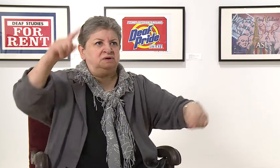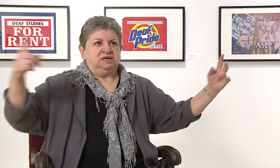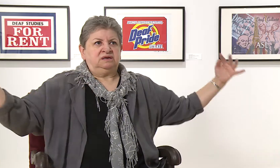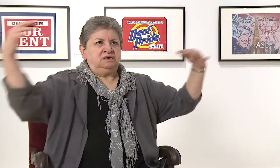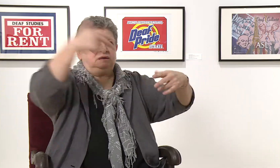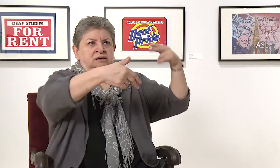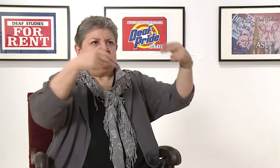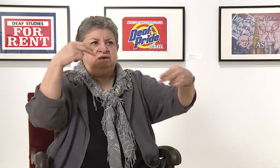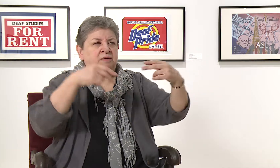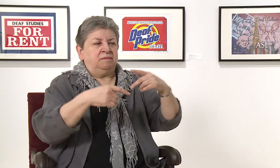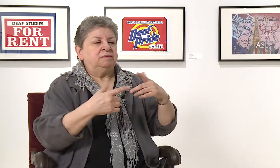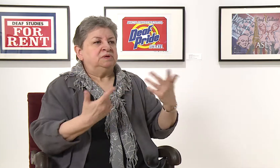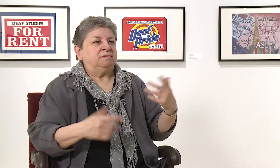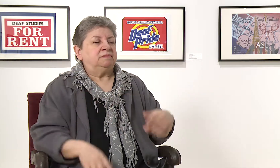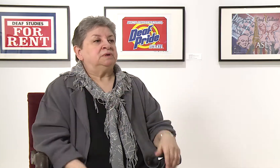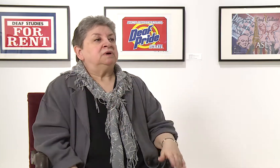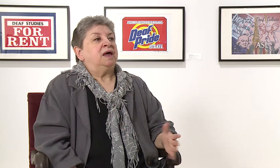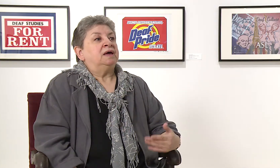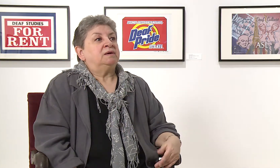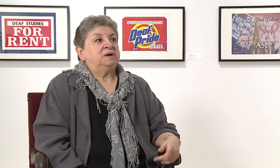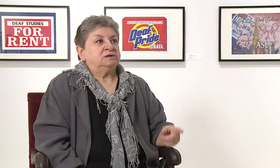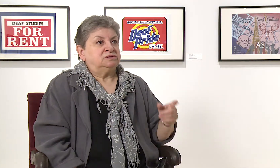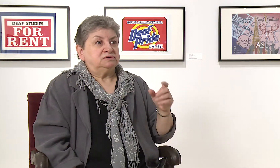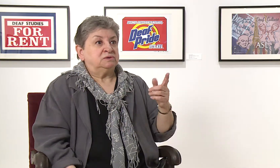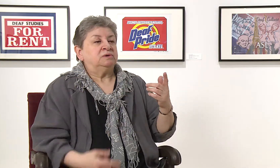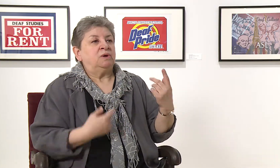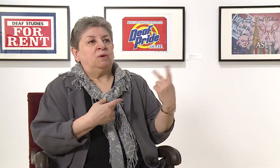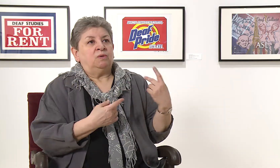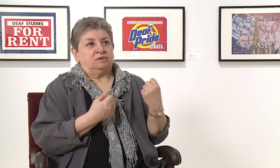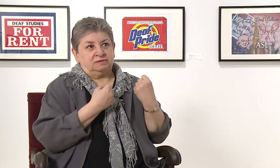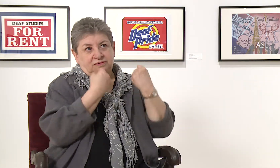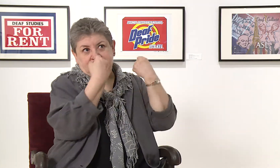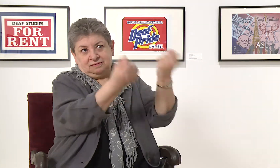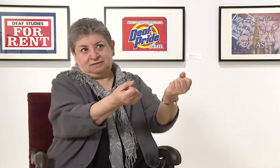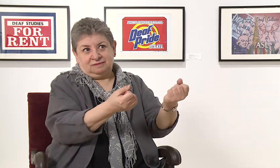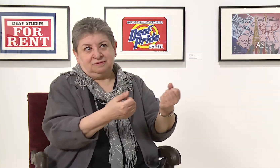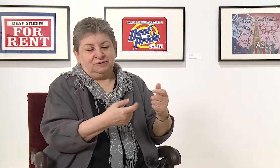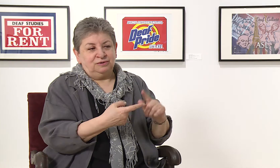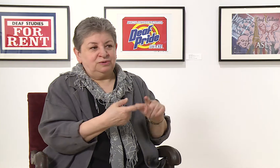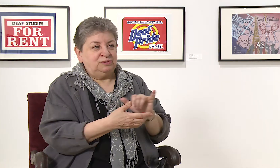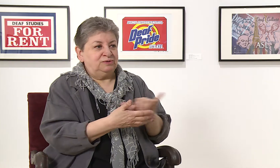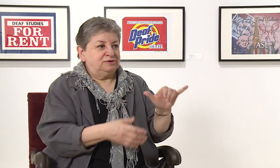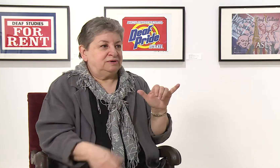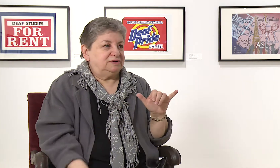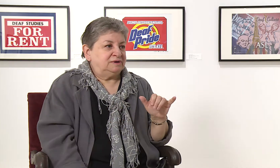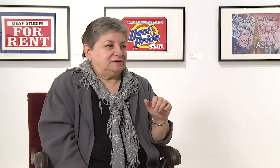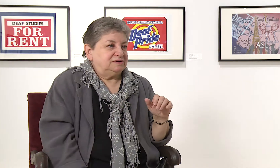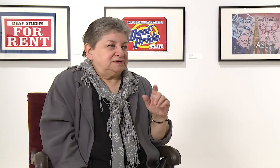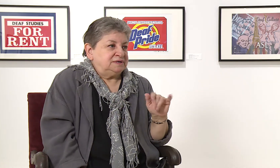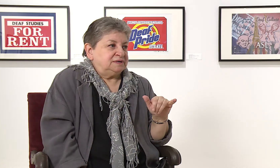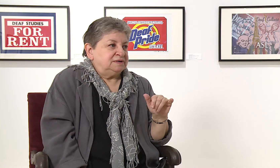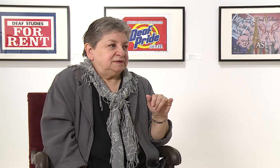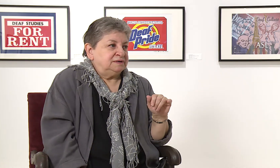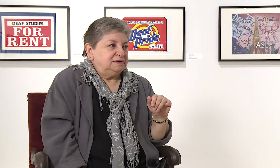It was full of students in various years of their programs. But we decided to drive to New York City.